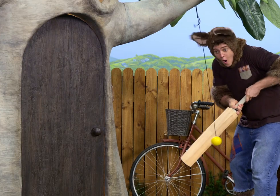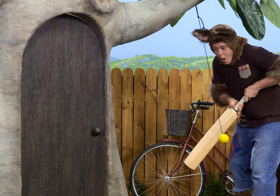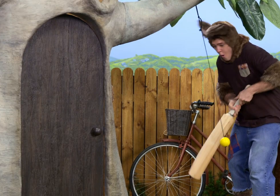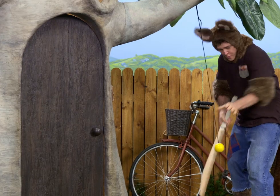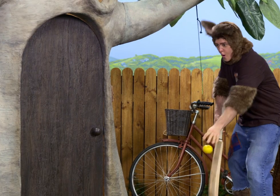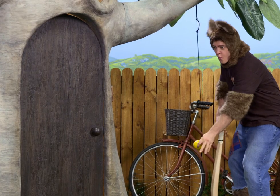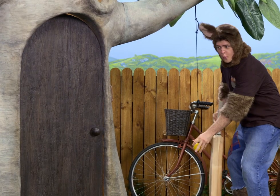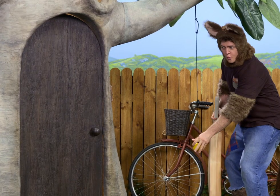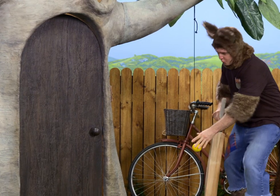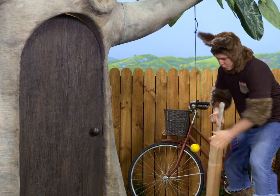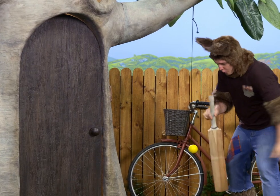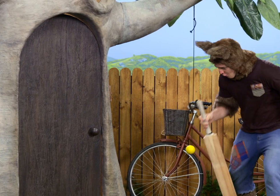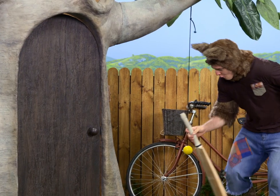(GASPS) Oh!